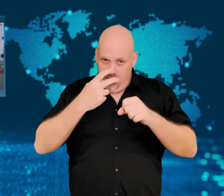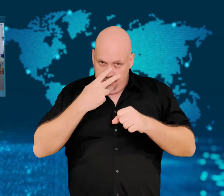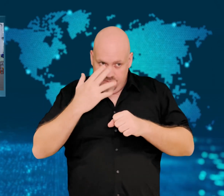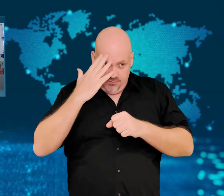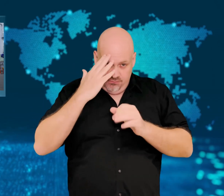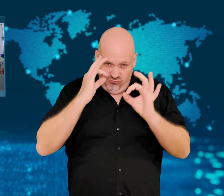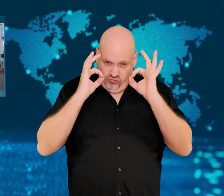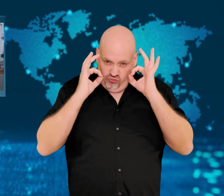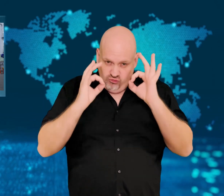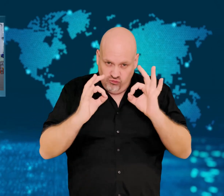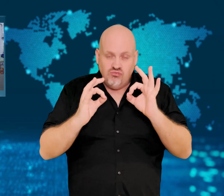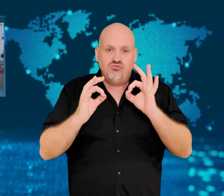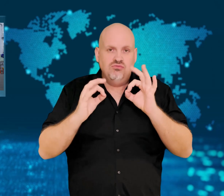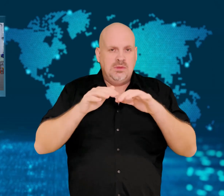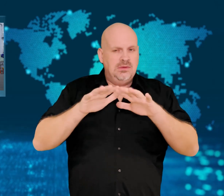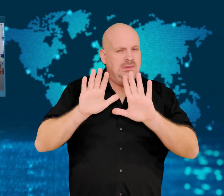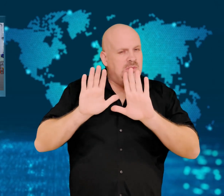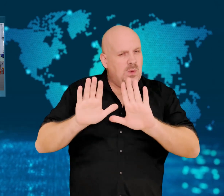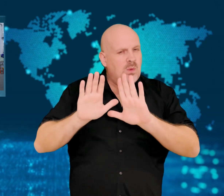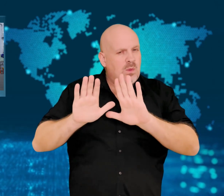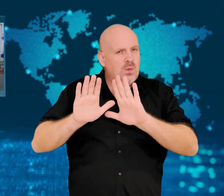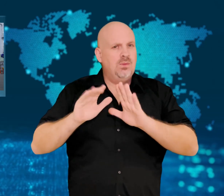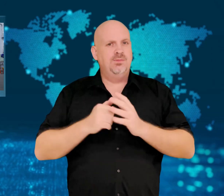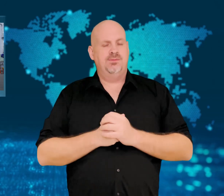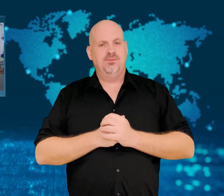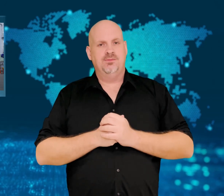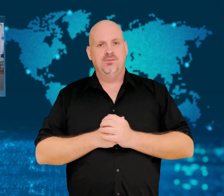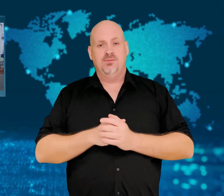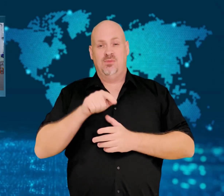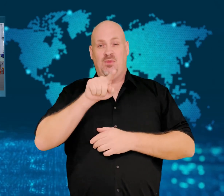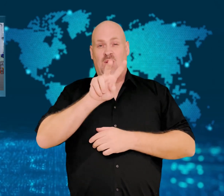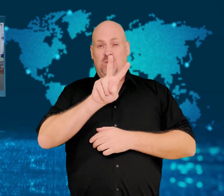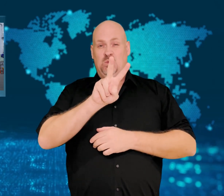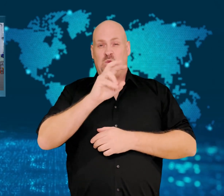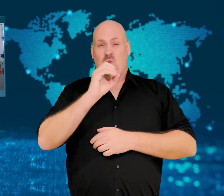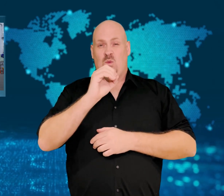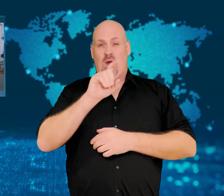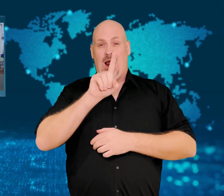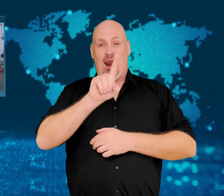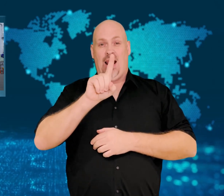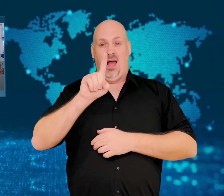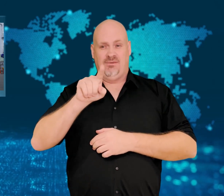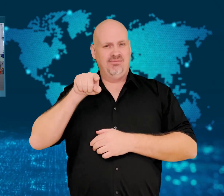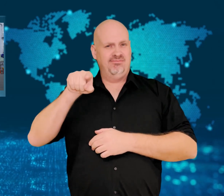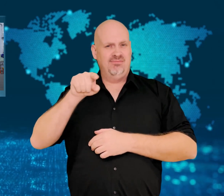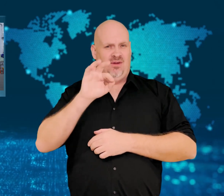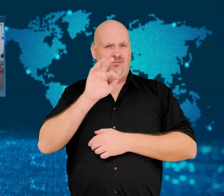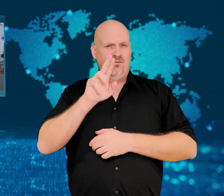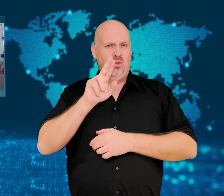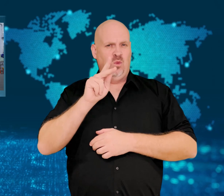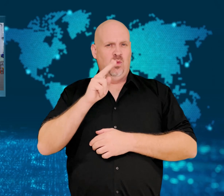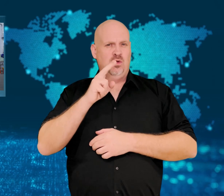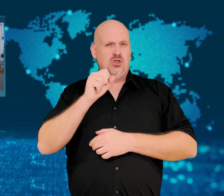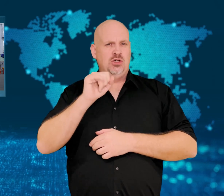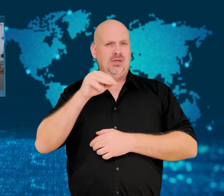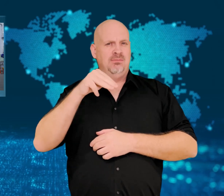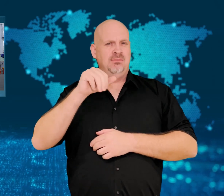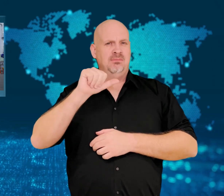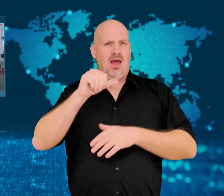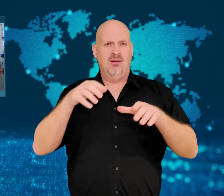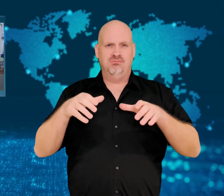They urge that Japan should hold off on releasing the water until